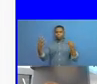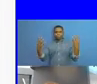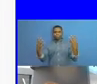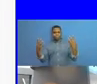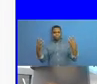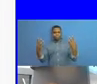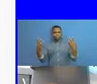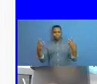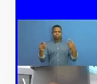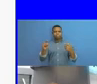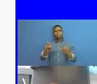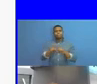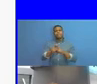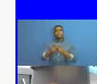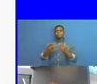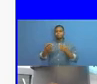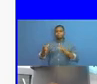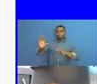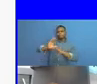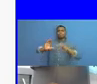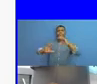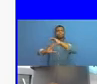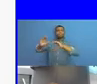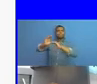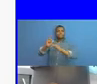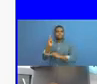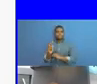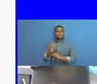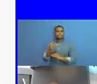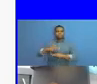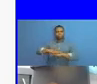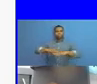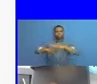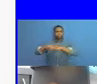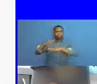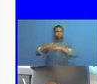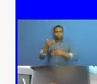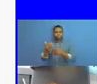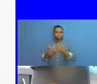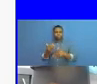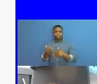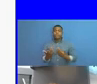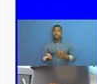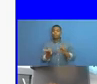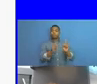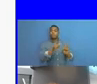to a conclusion and to really identify what are the shared ideas that we want to further explore